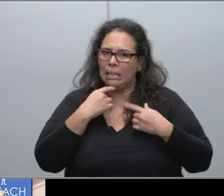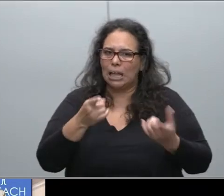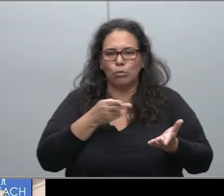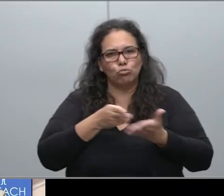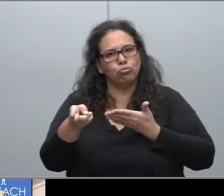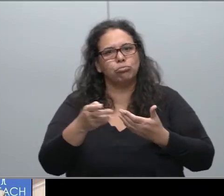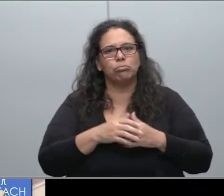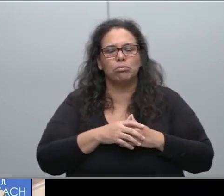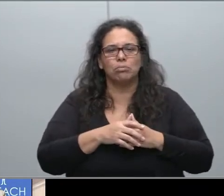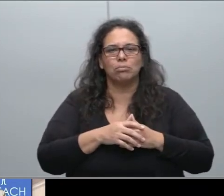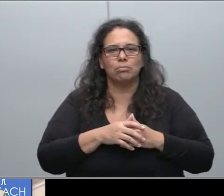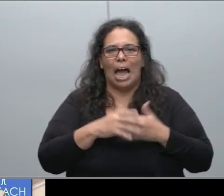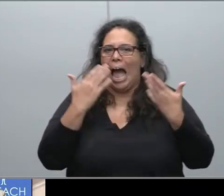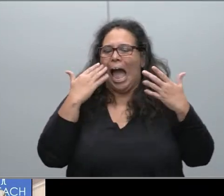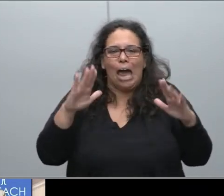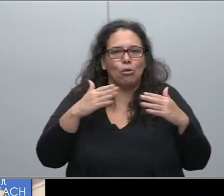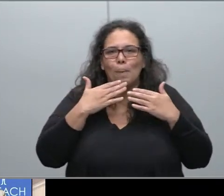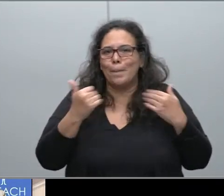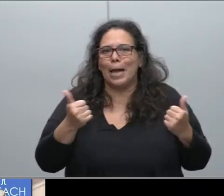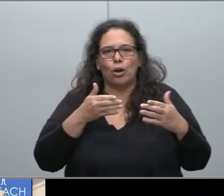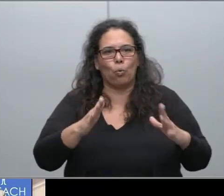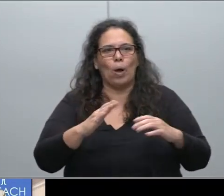And I will be leading that one.